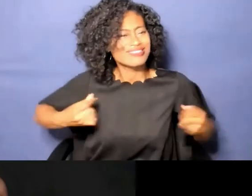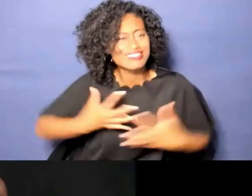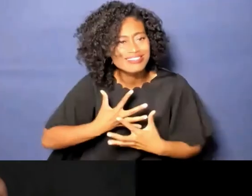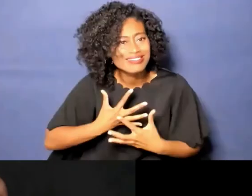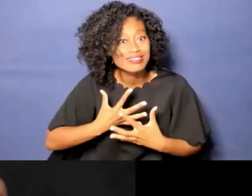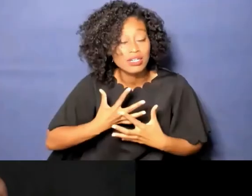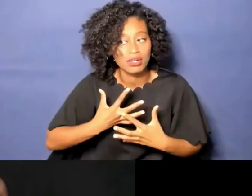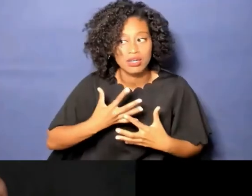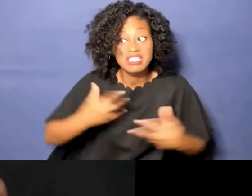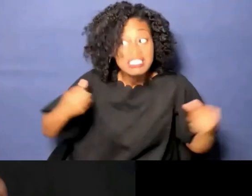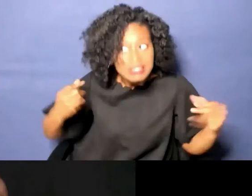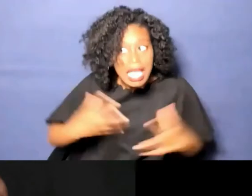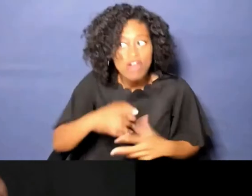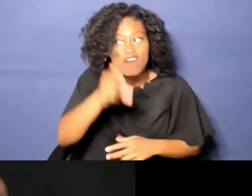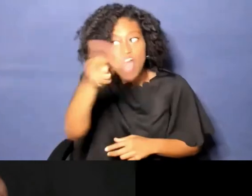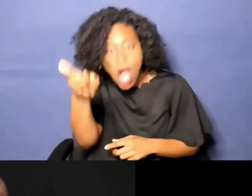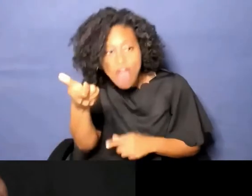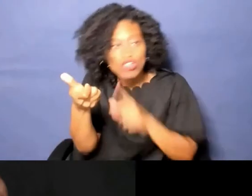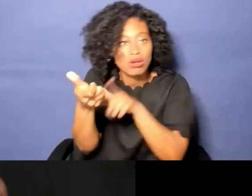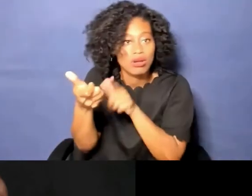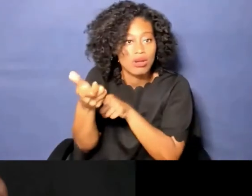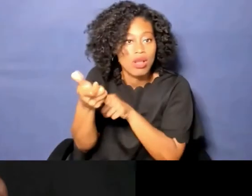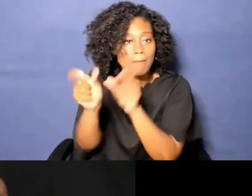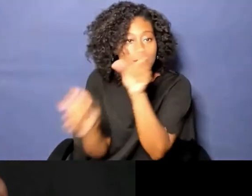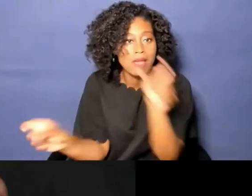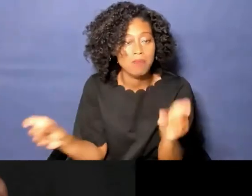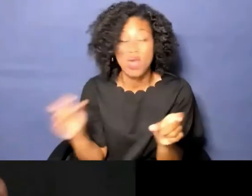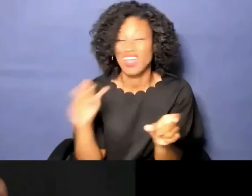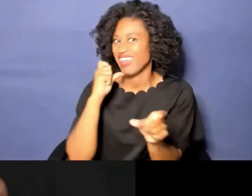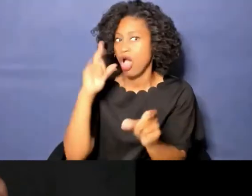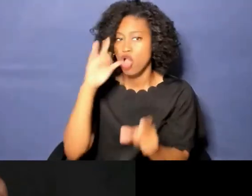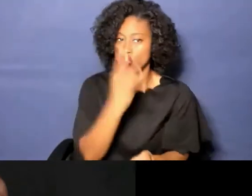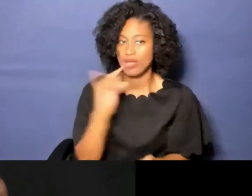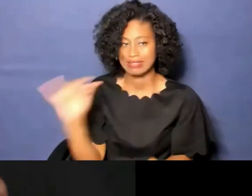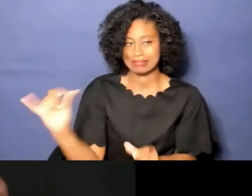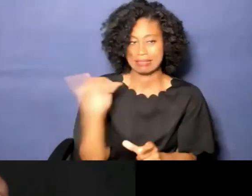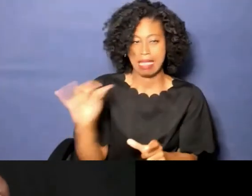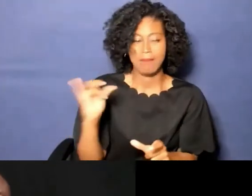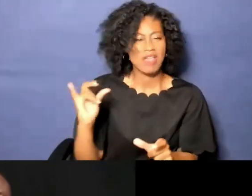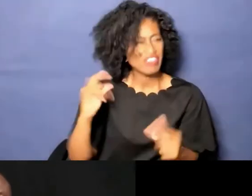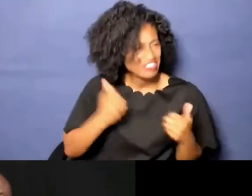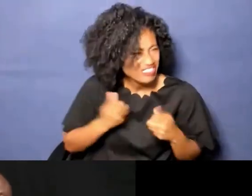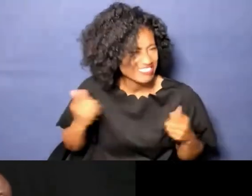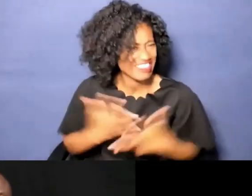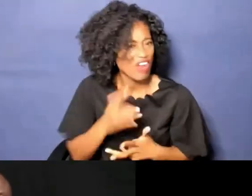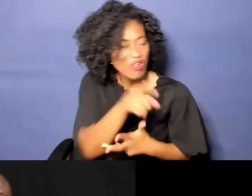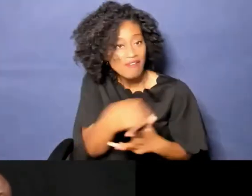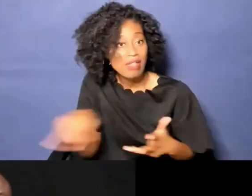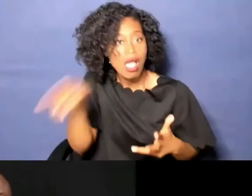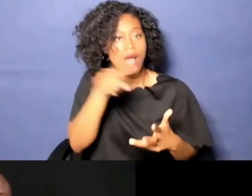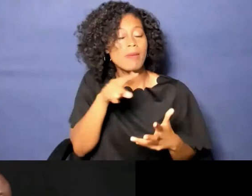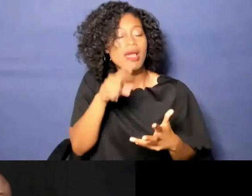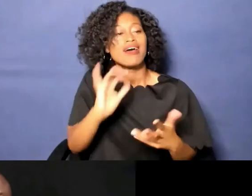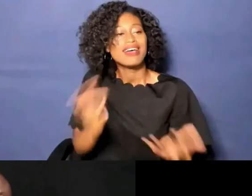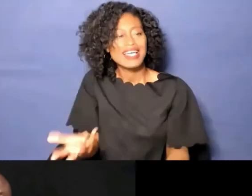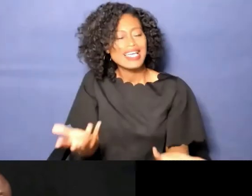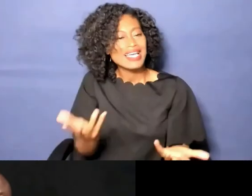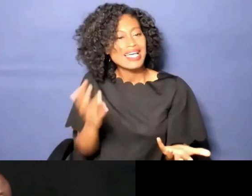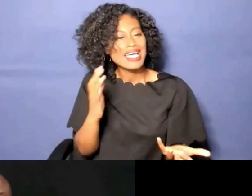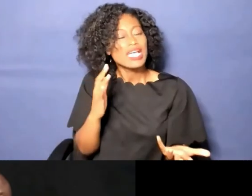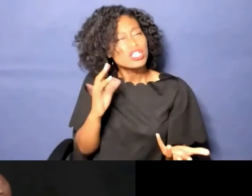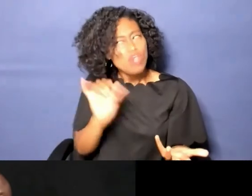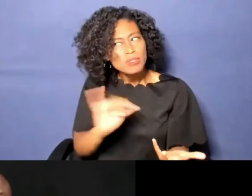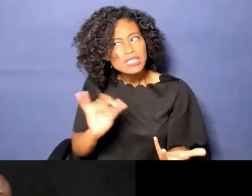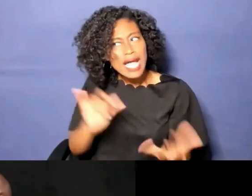ways of being, and it attacks the very means of socialization that individuals undergo, that's